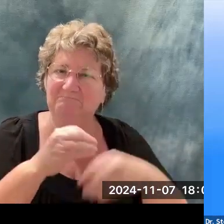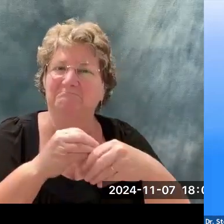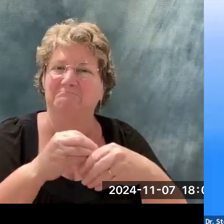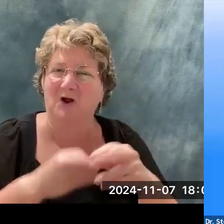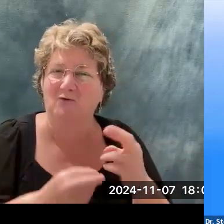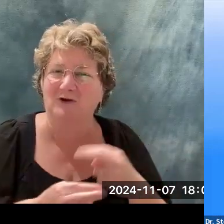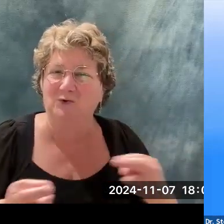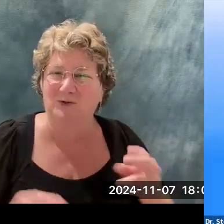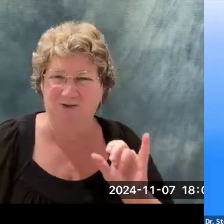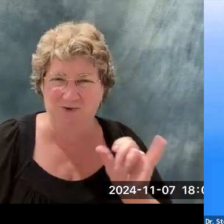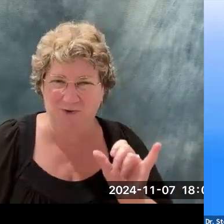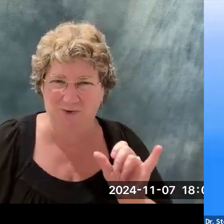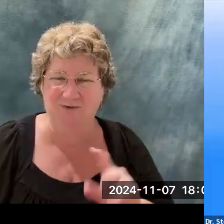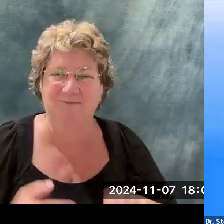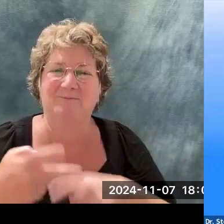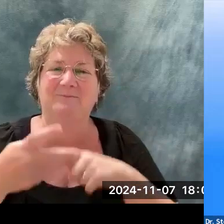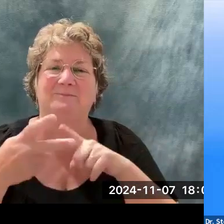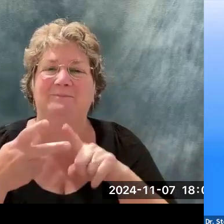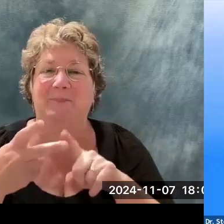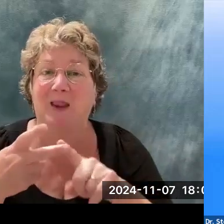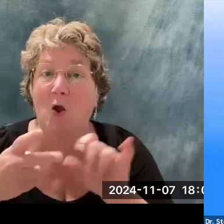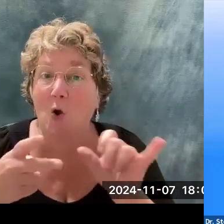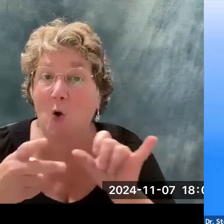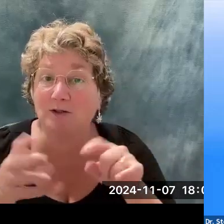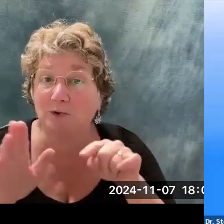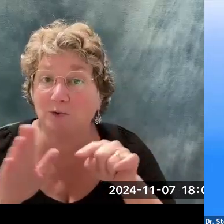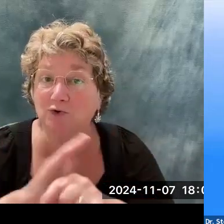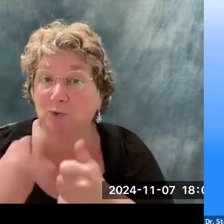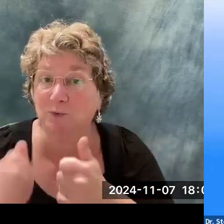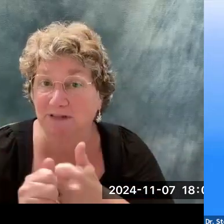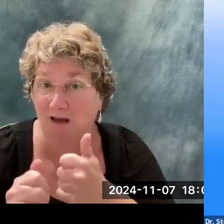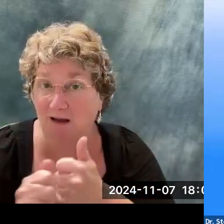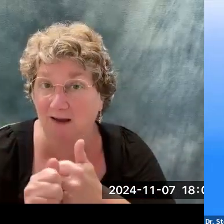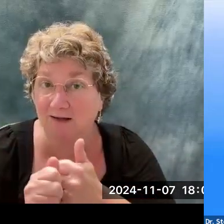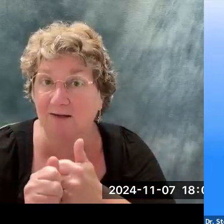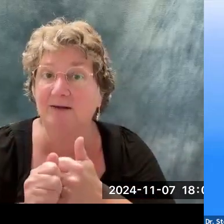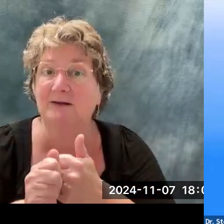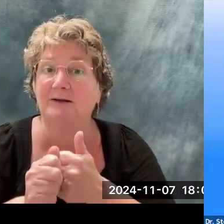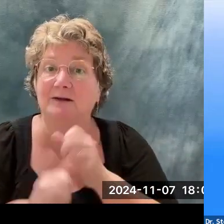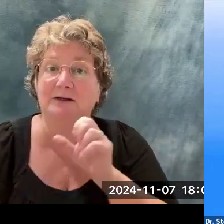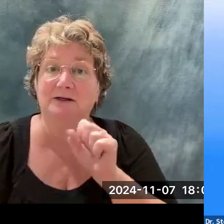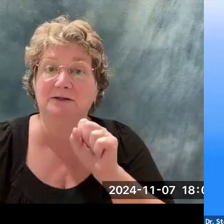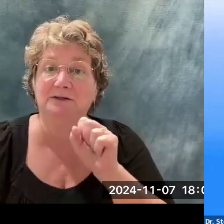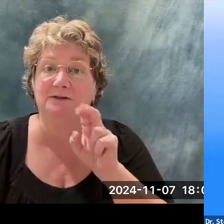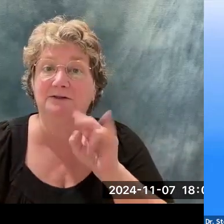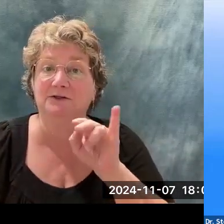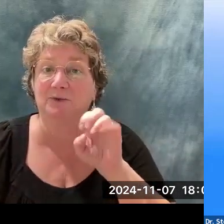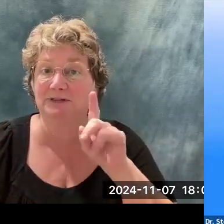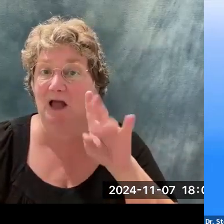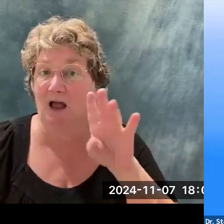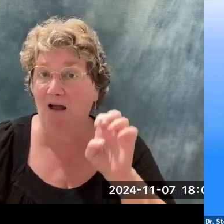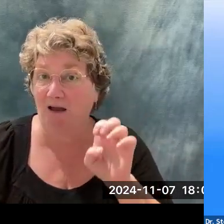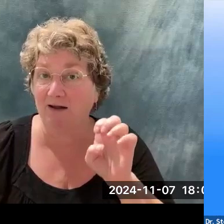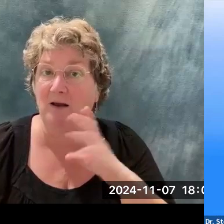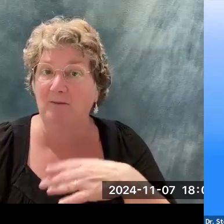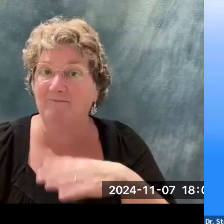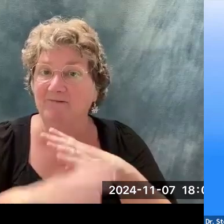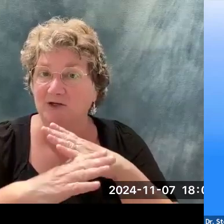And there are also the suicide prevention booklets that were created from the Public Health Bulletin.